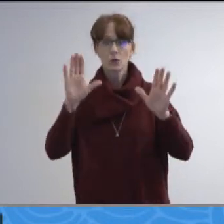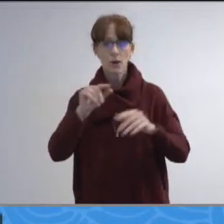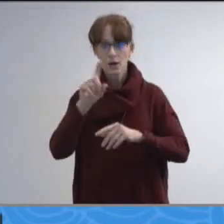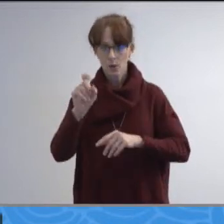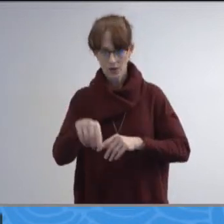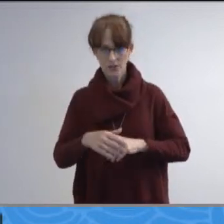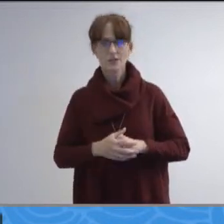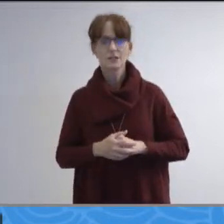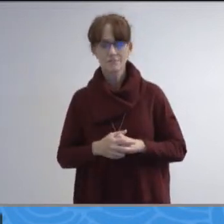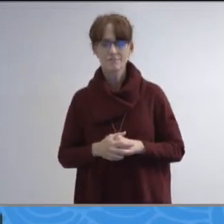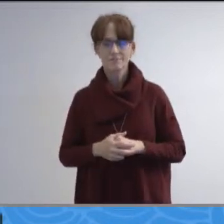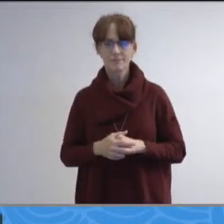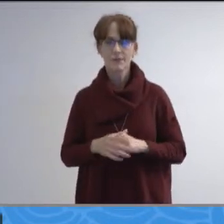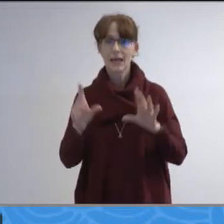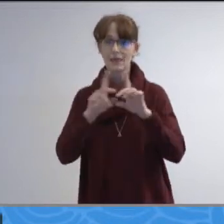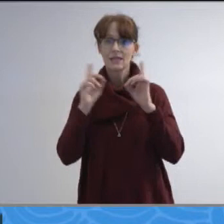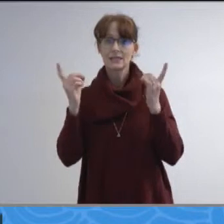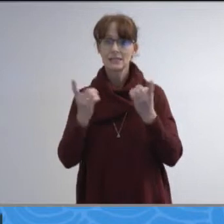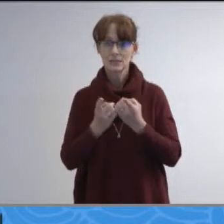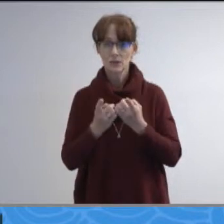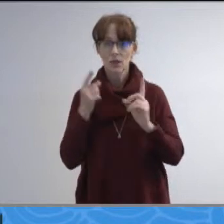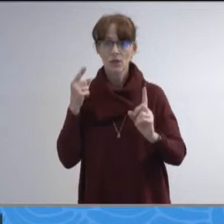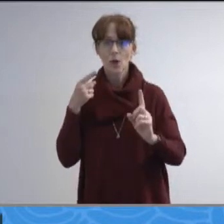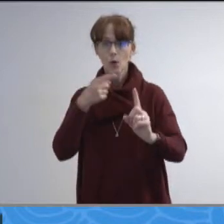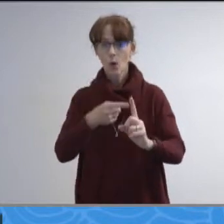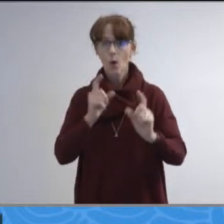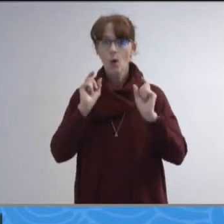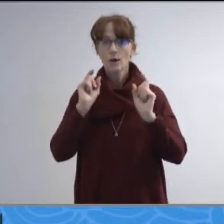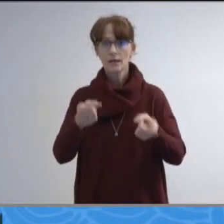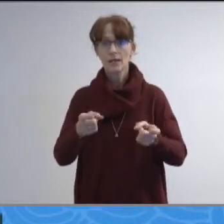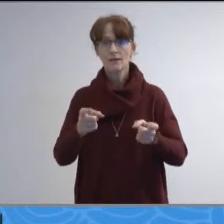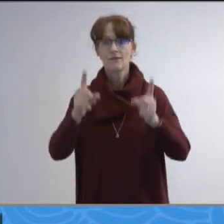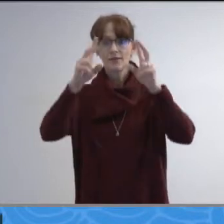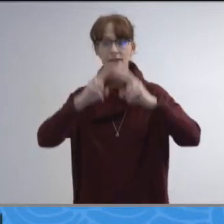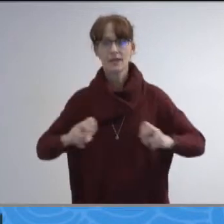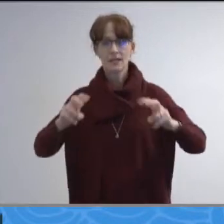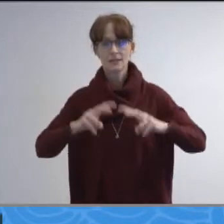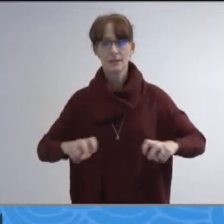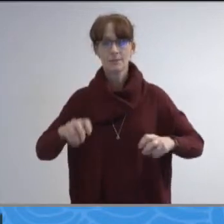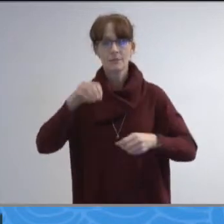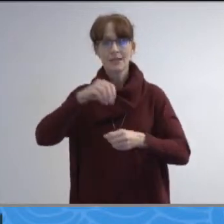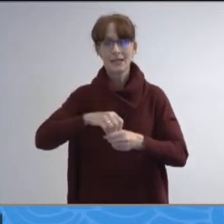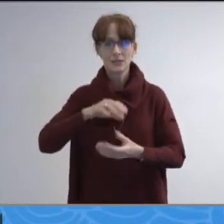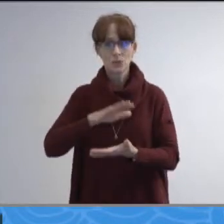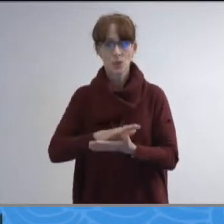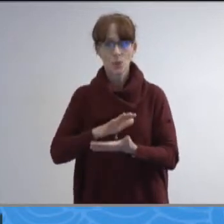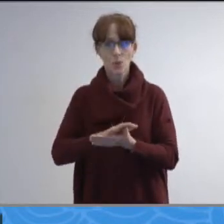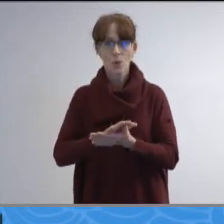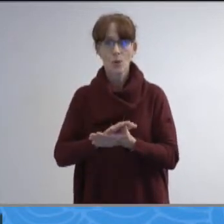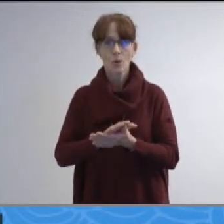We, in the district, the goal is to give the i-Ready assessment within school whenever possible.